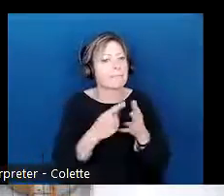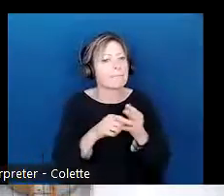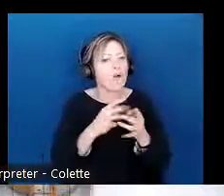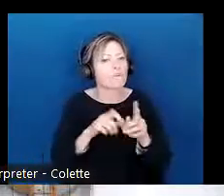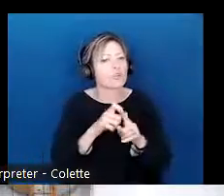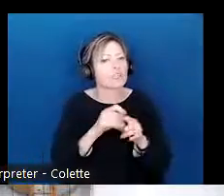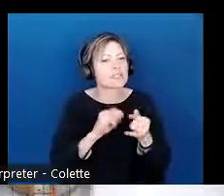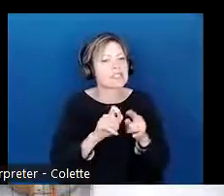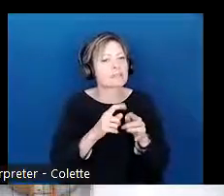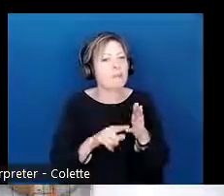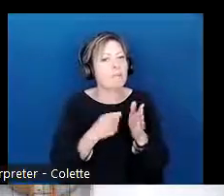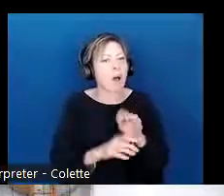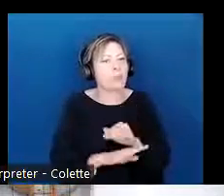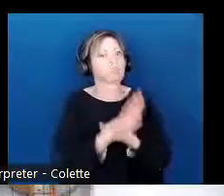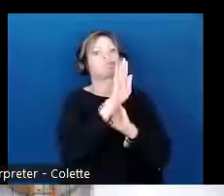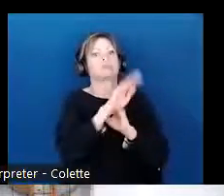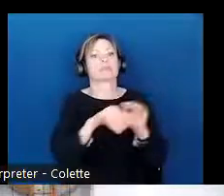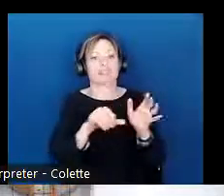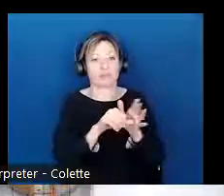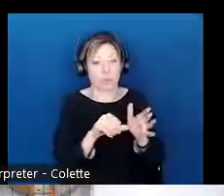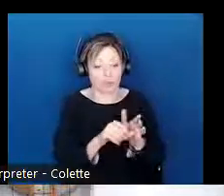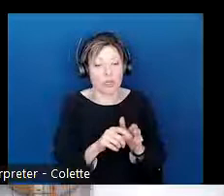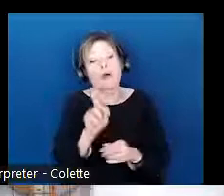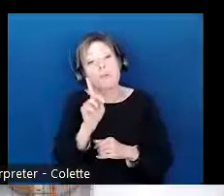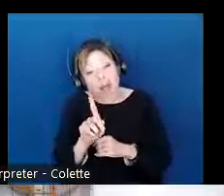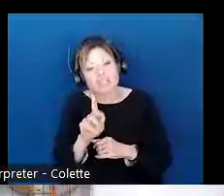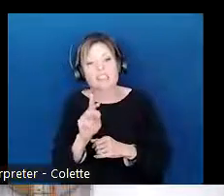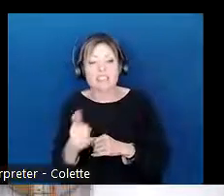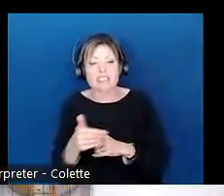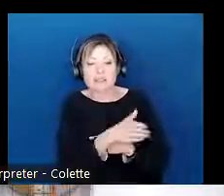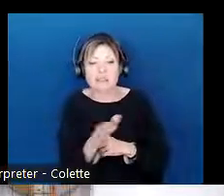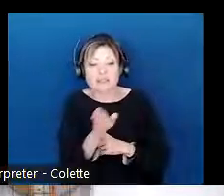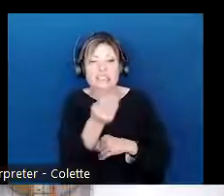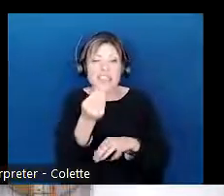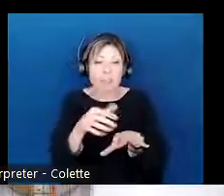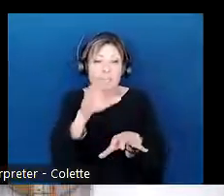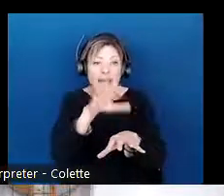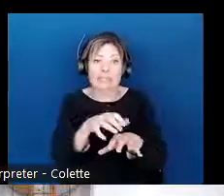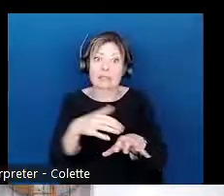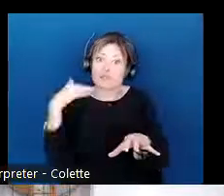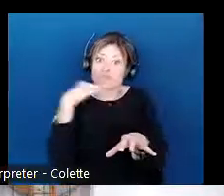um but it's it's a bit rough in places and an ankle turner if you're if you don't walk